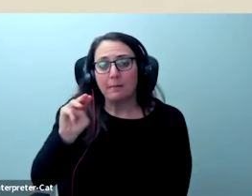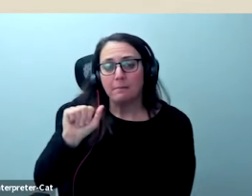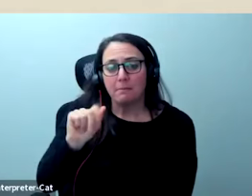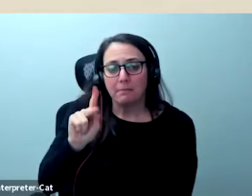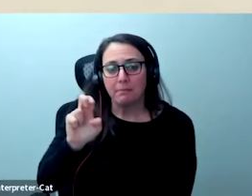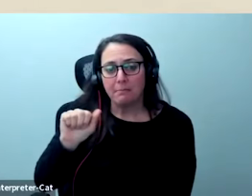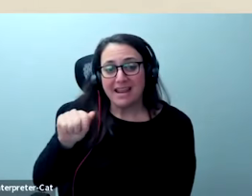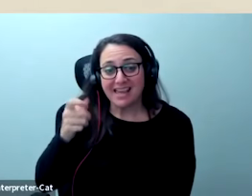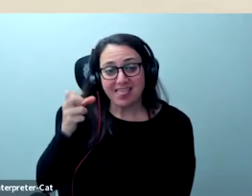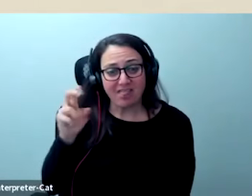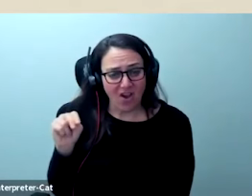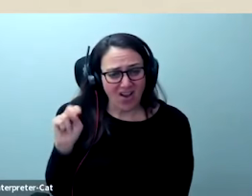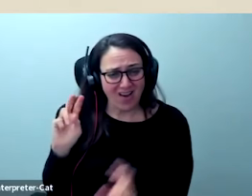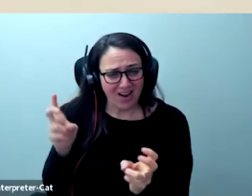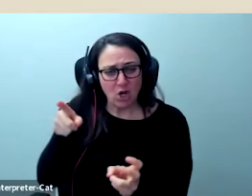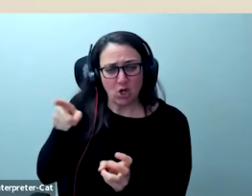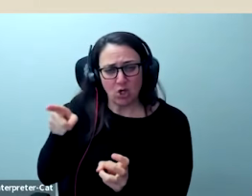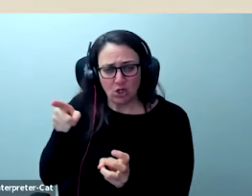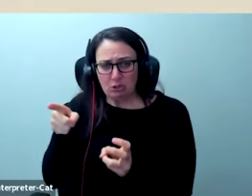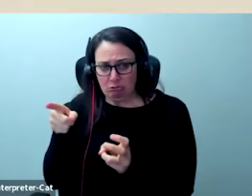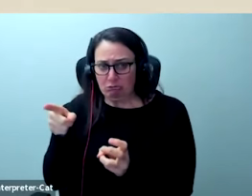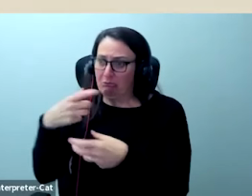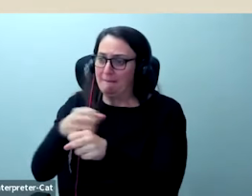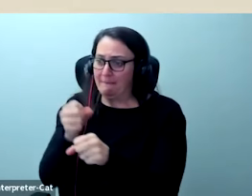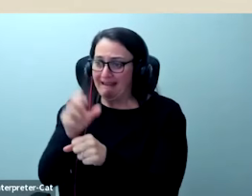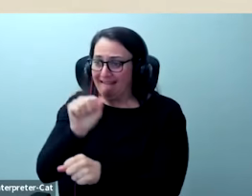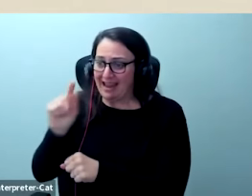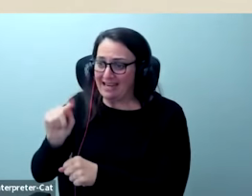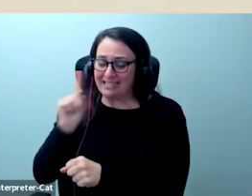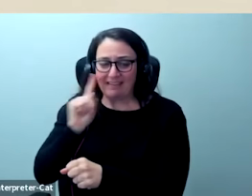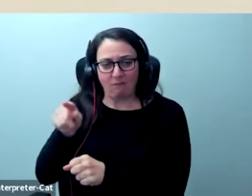where you are able to put together AT for an end user